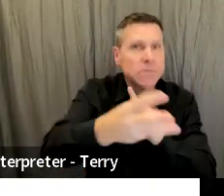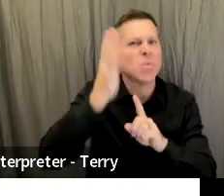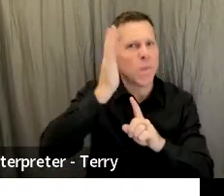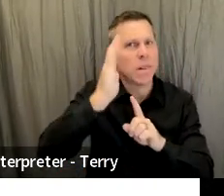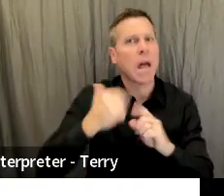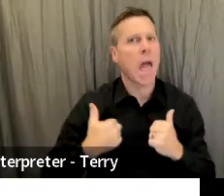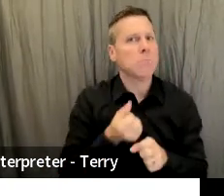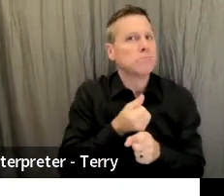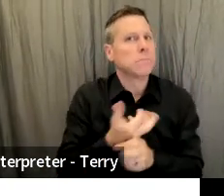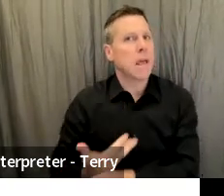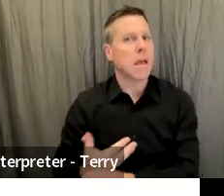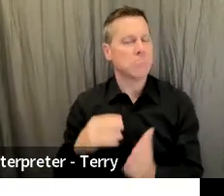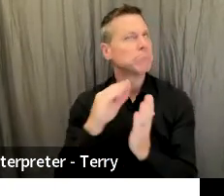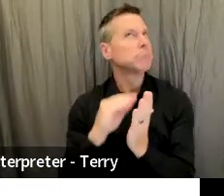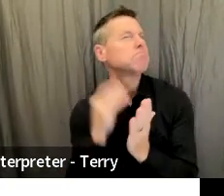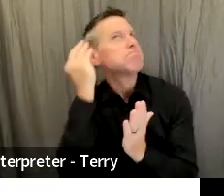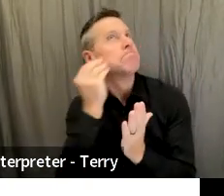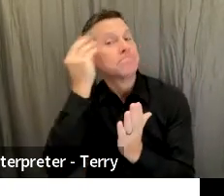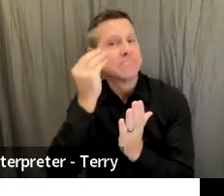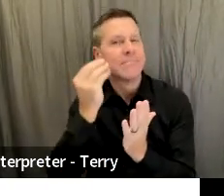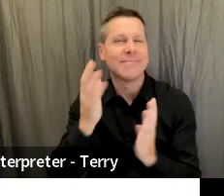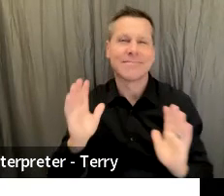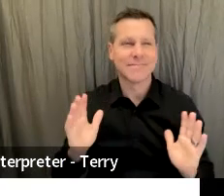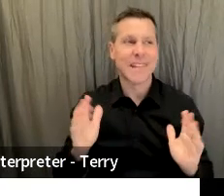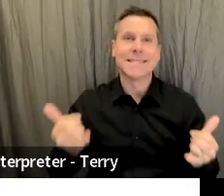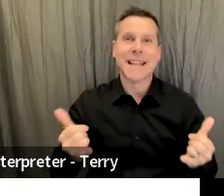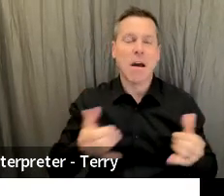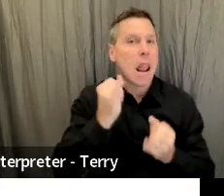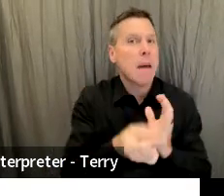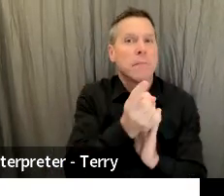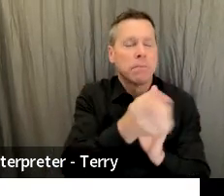And so Michael Takara, who is our current academic center president,